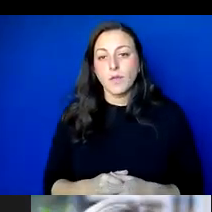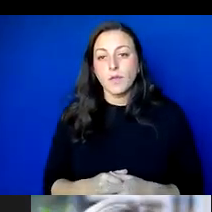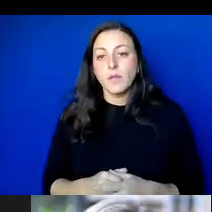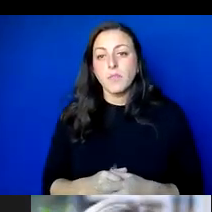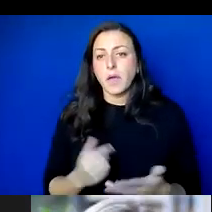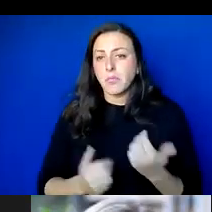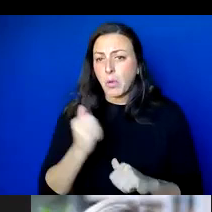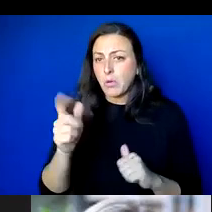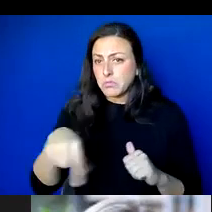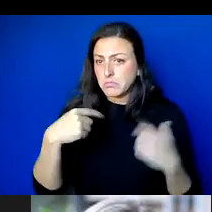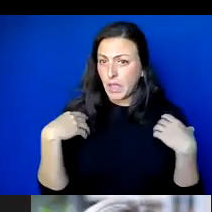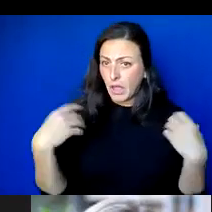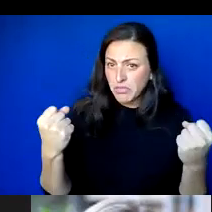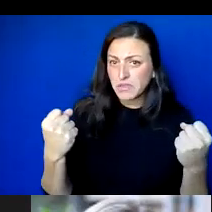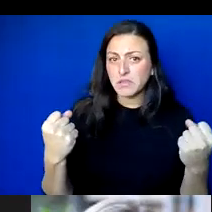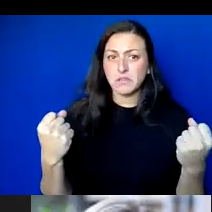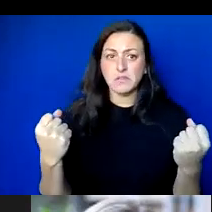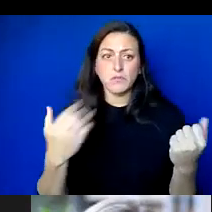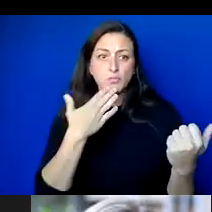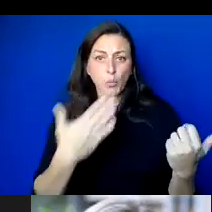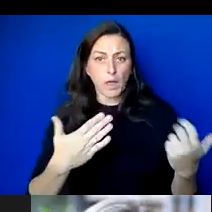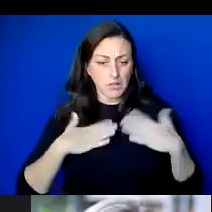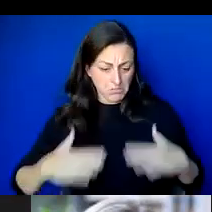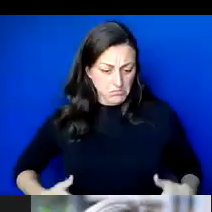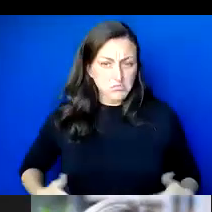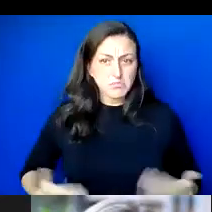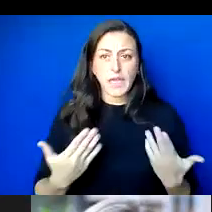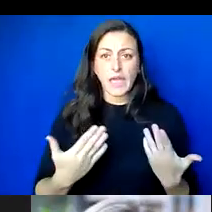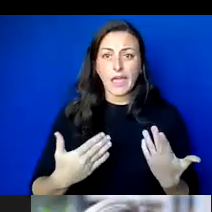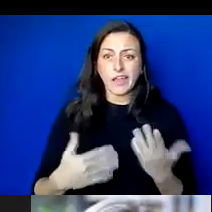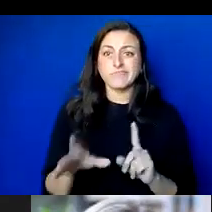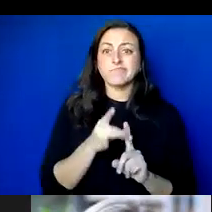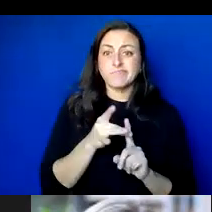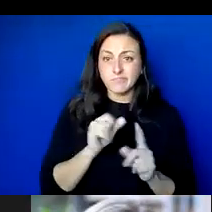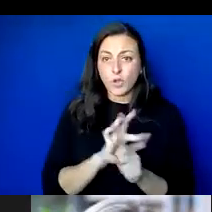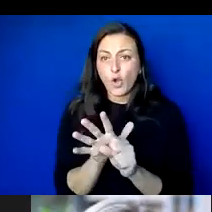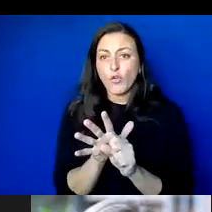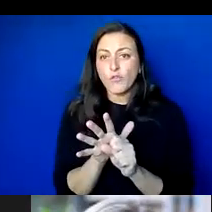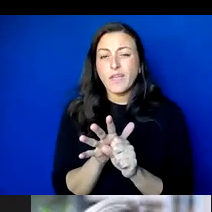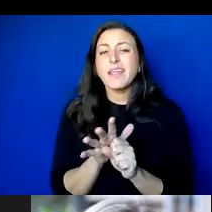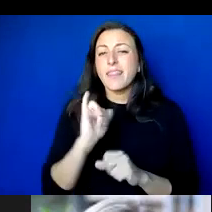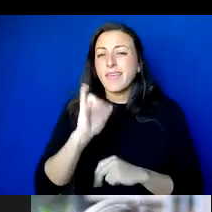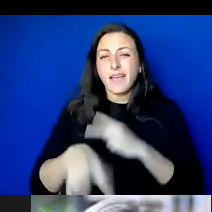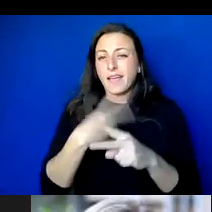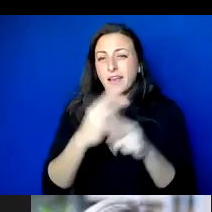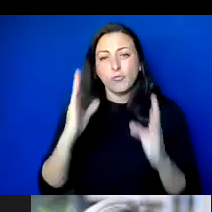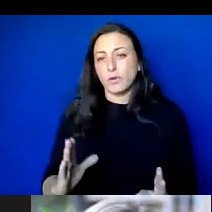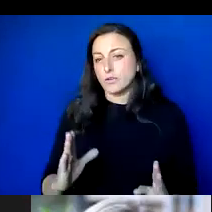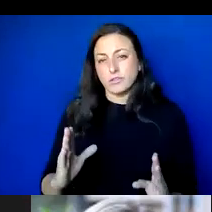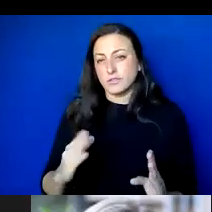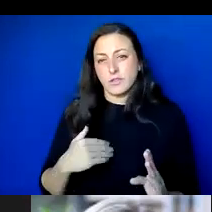and well who test positive for COVID are not eligible unless they have one of these conditions.